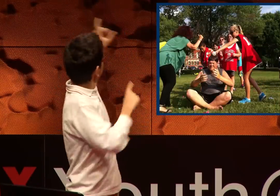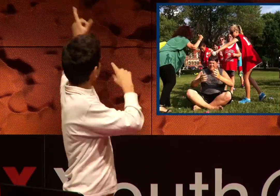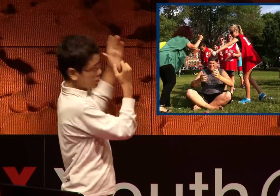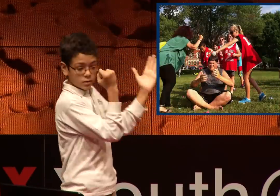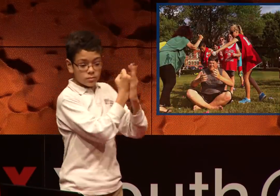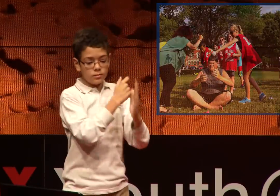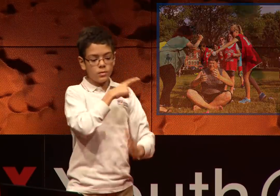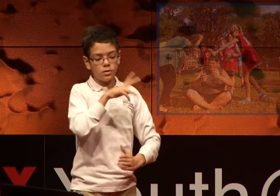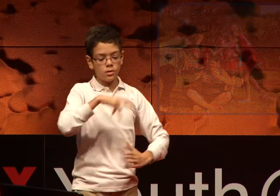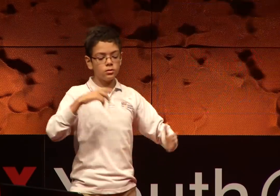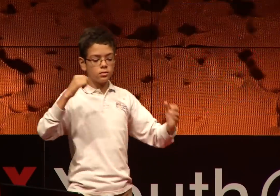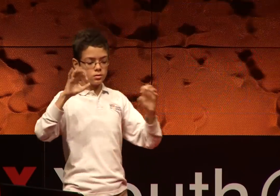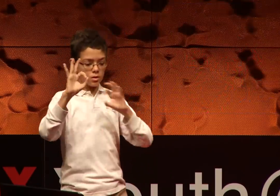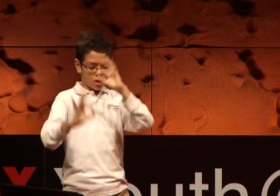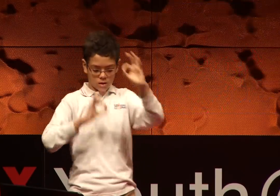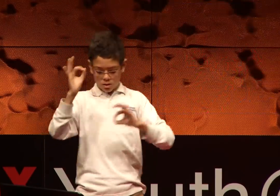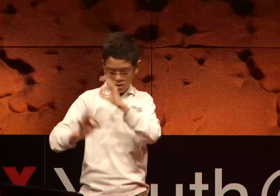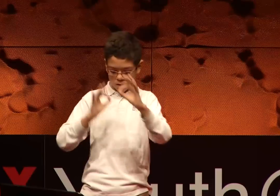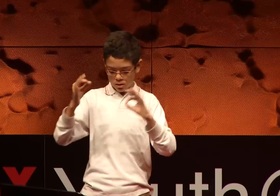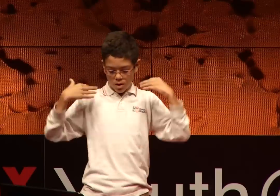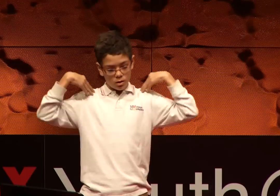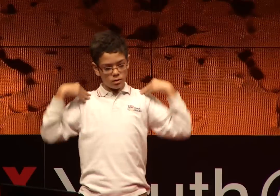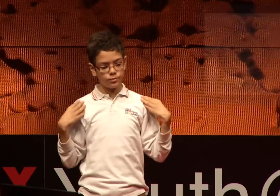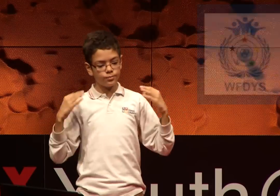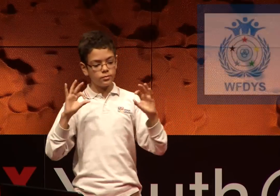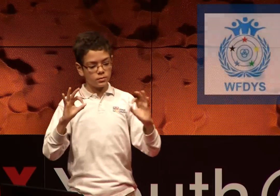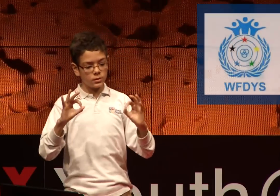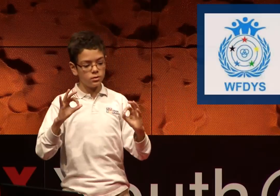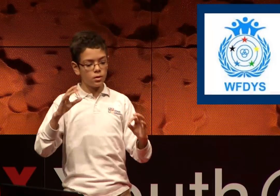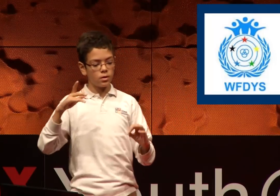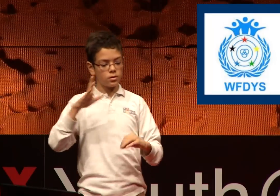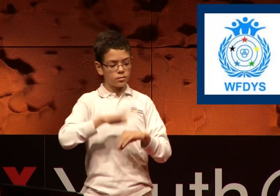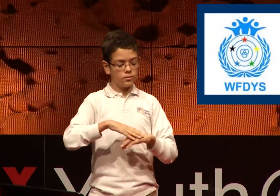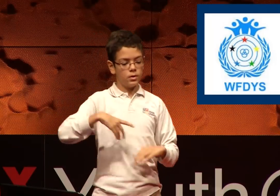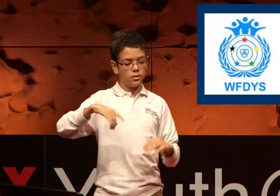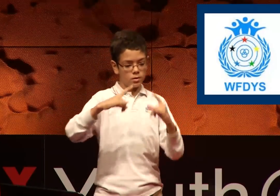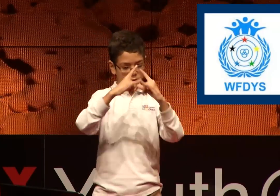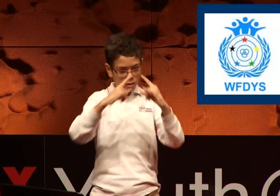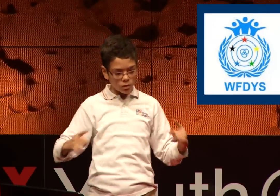And that is the logo of the organization that planned the event,